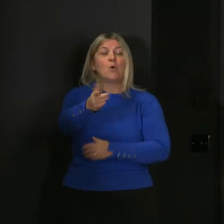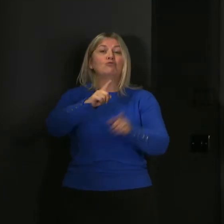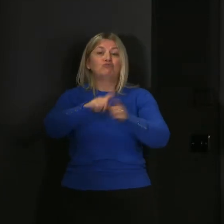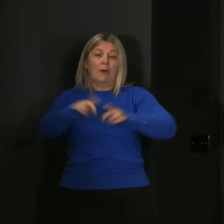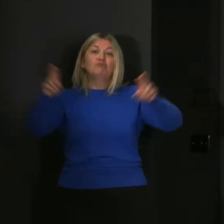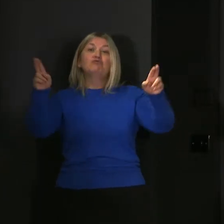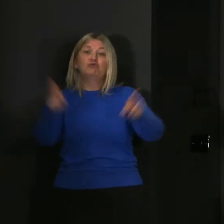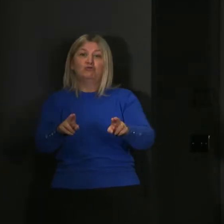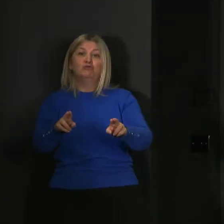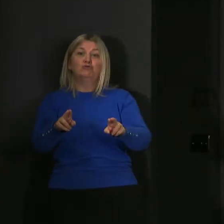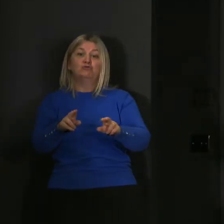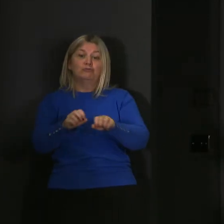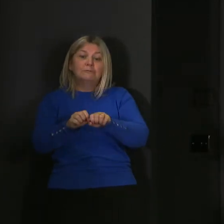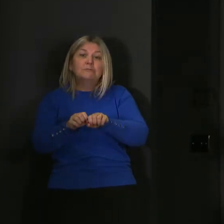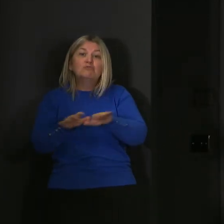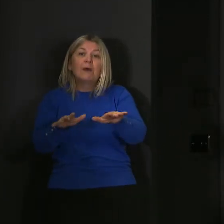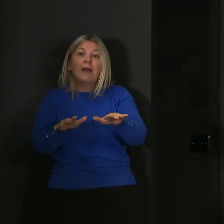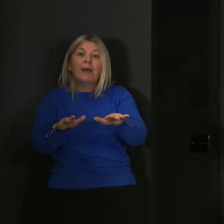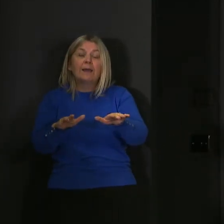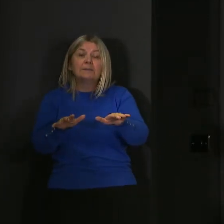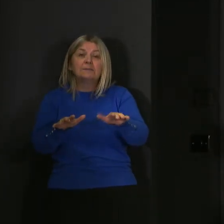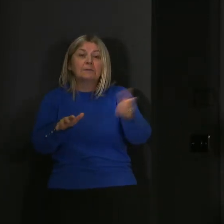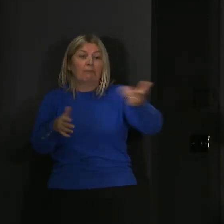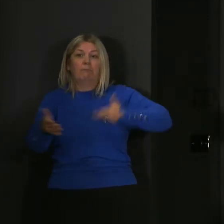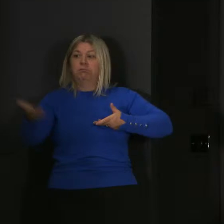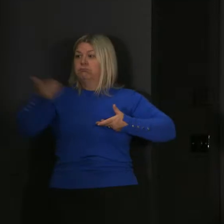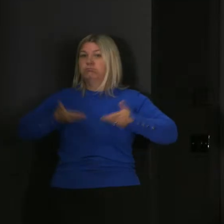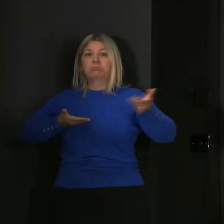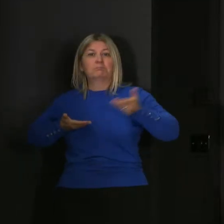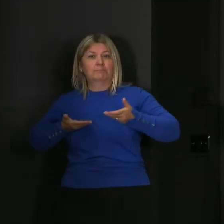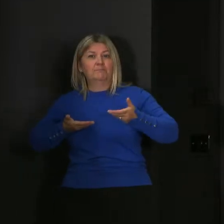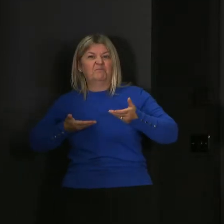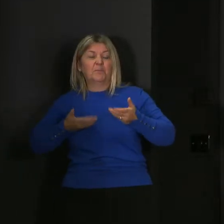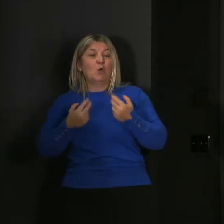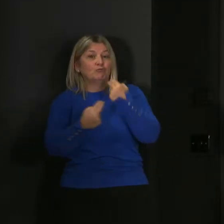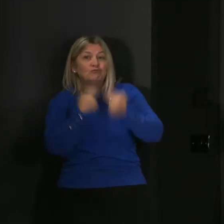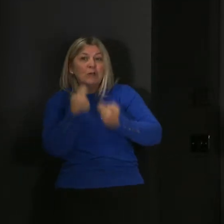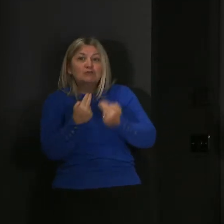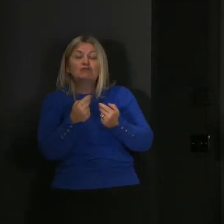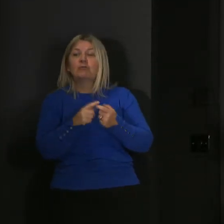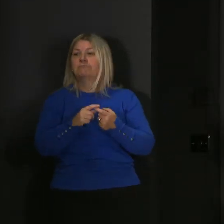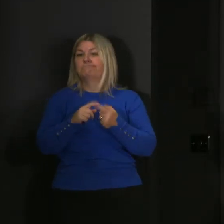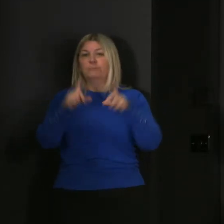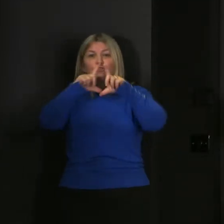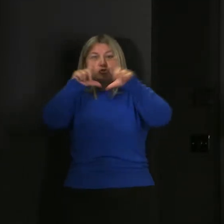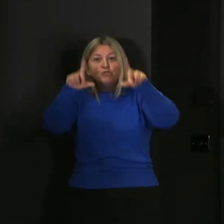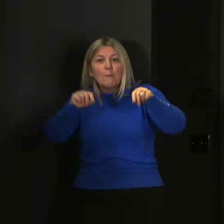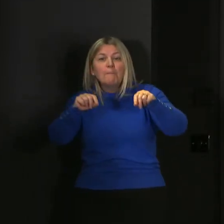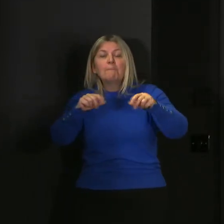of any transmission taking place. So whether you're in a restaurant, or in a shop, or even in